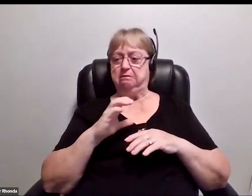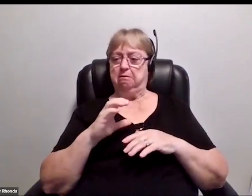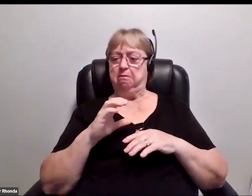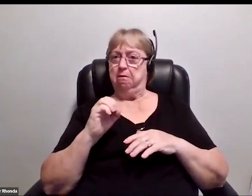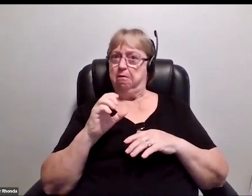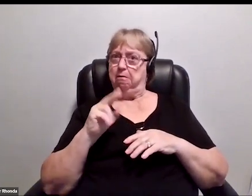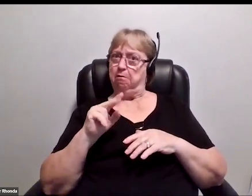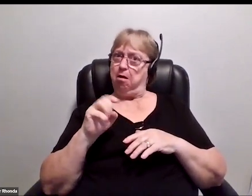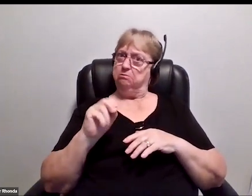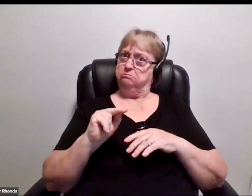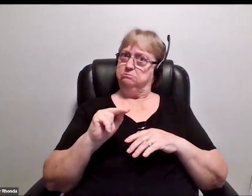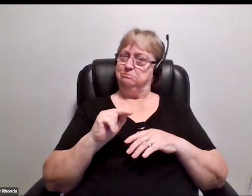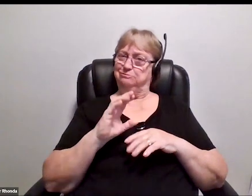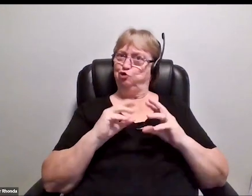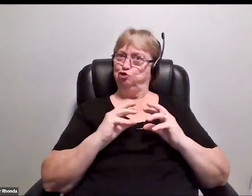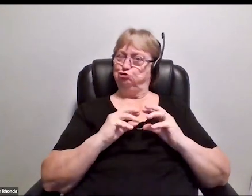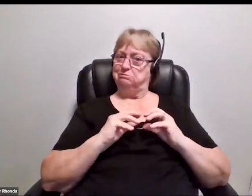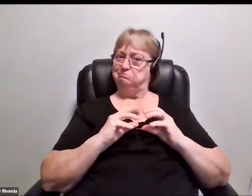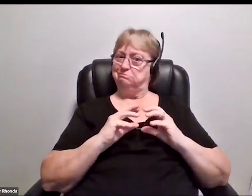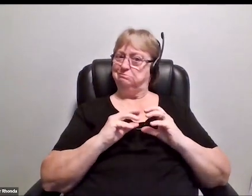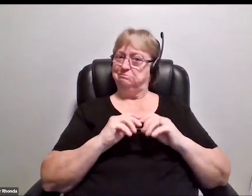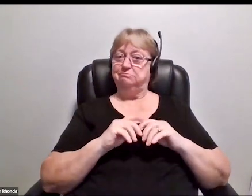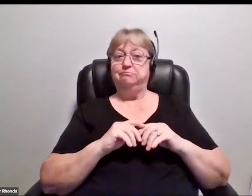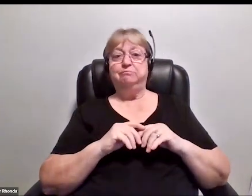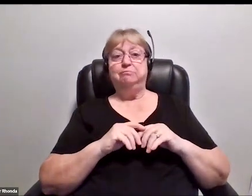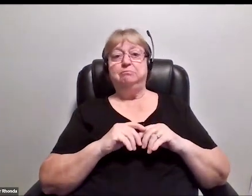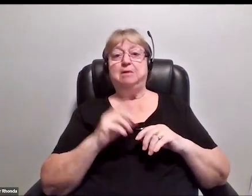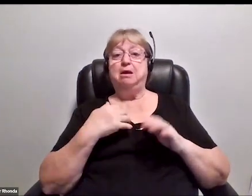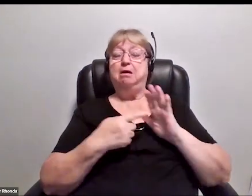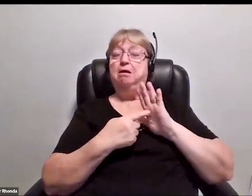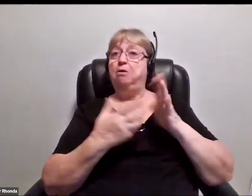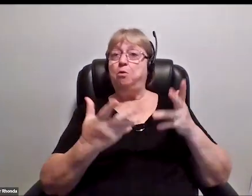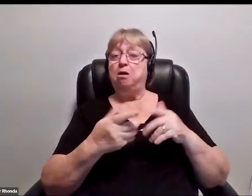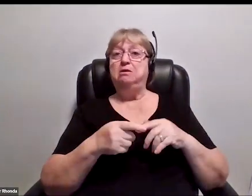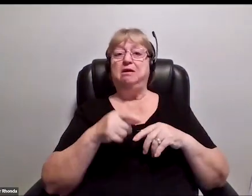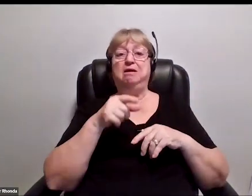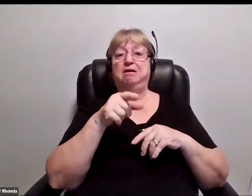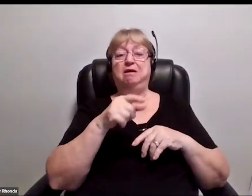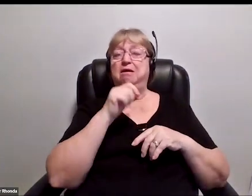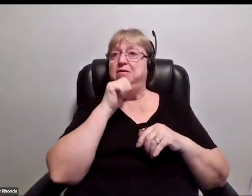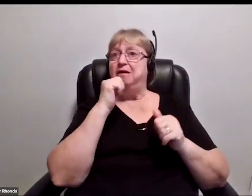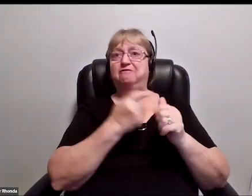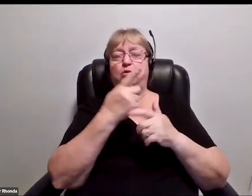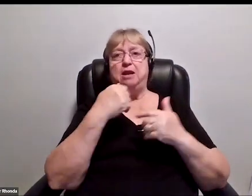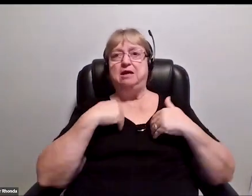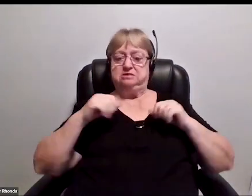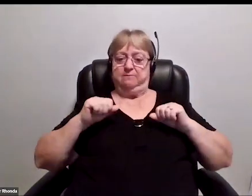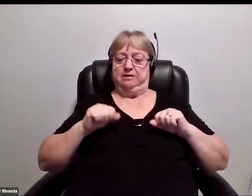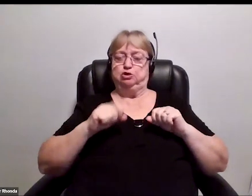basically. What I want to show with this is that not everybody has the possibility just to look at image